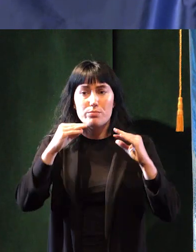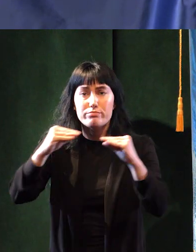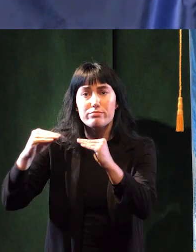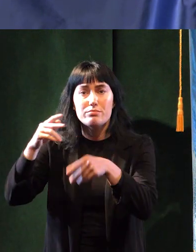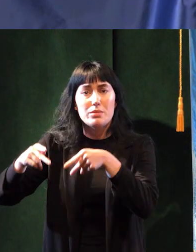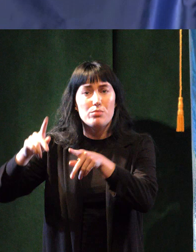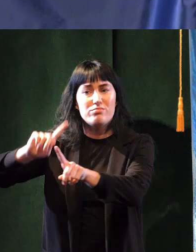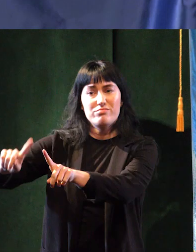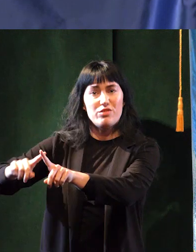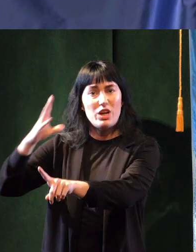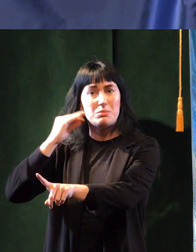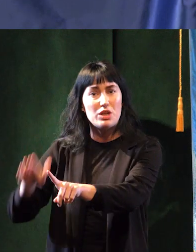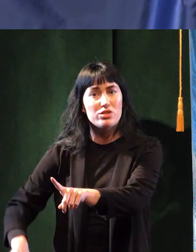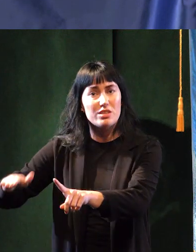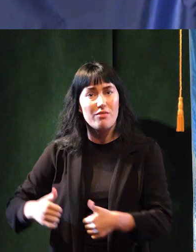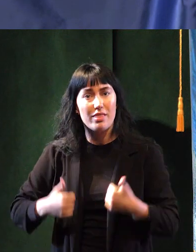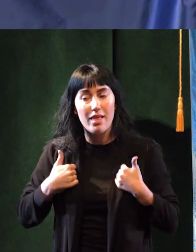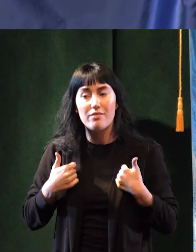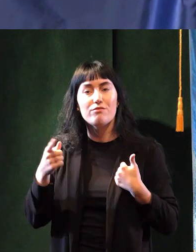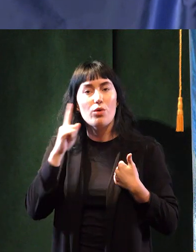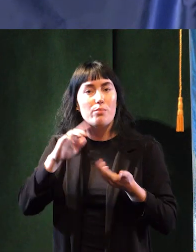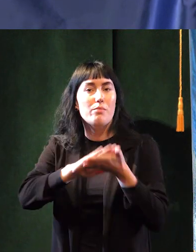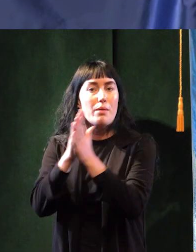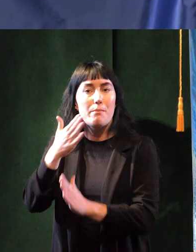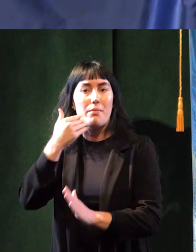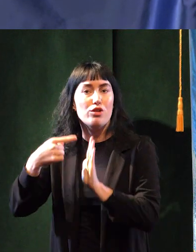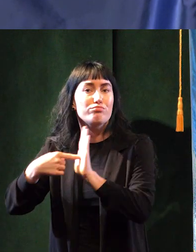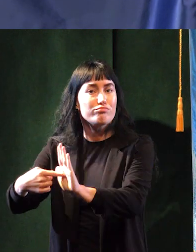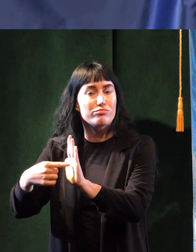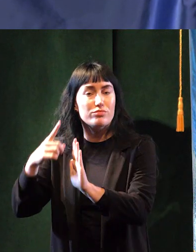educate people from all walks of life to become better stewards of Genesee County